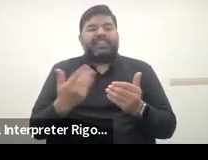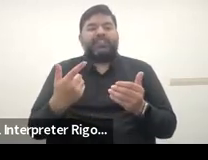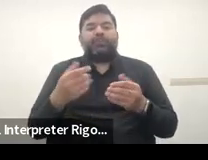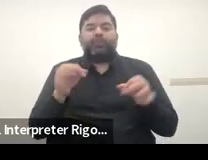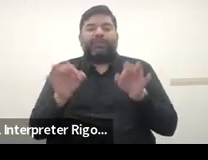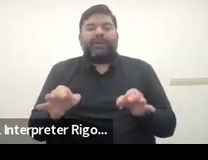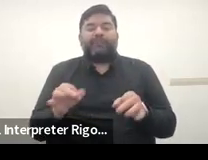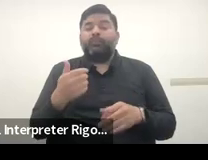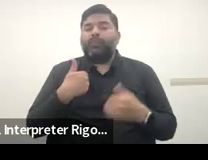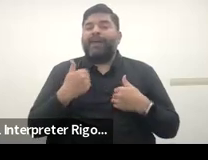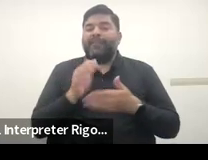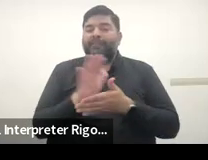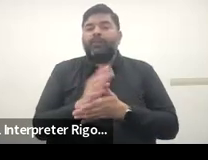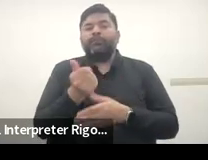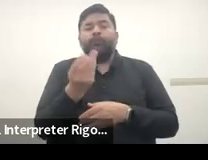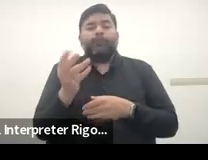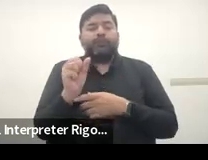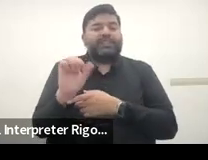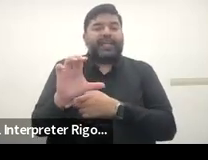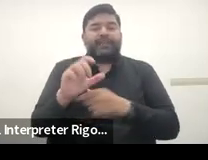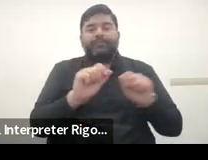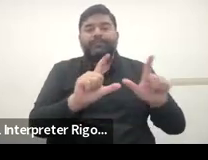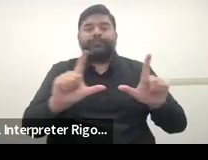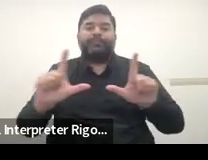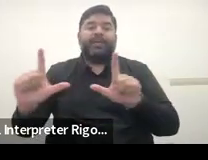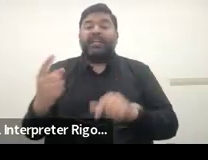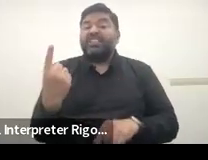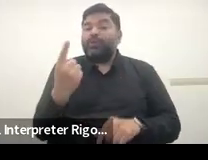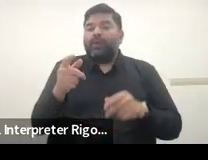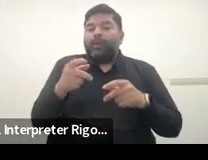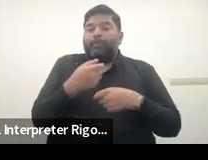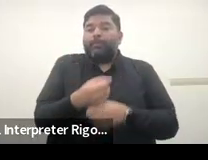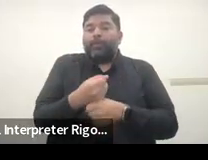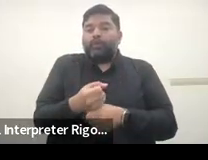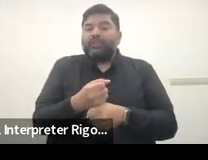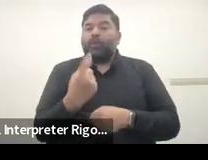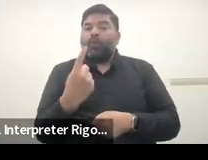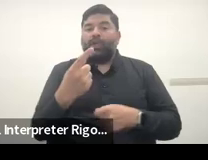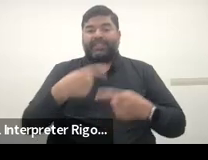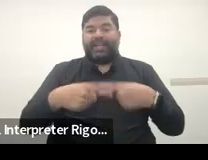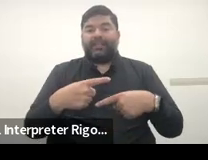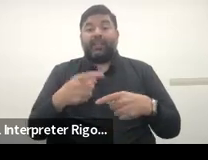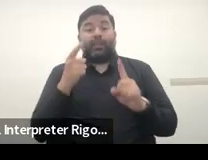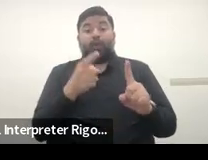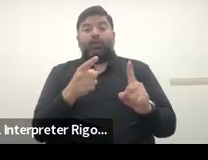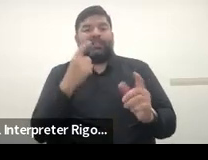seconds long, and it's someone producing one sign. And the goal is to identify what the sign is.